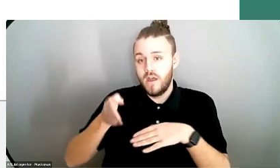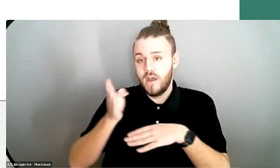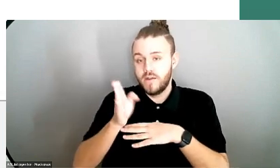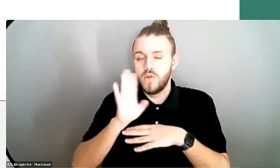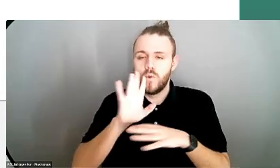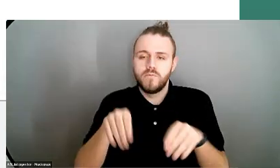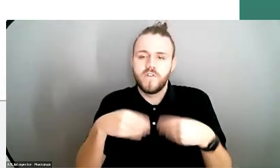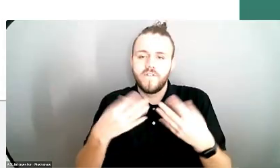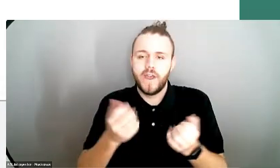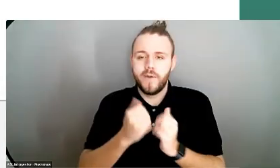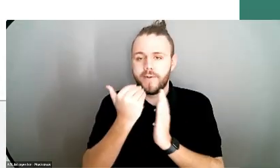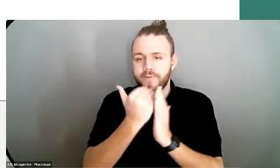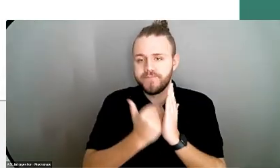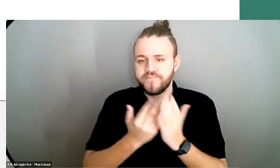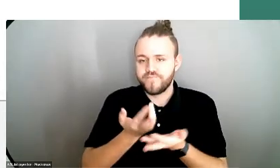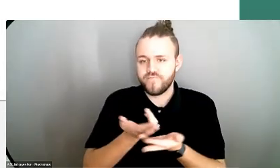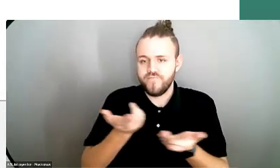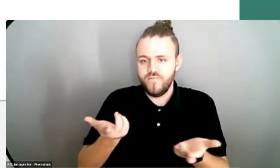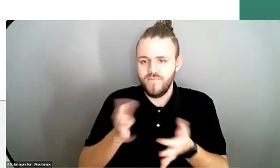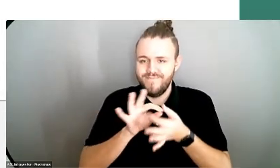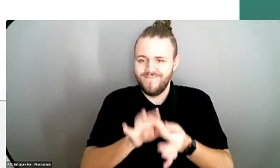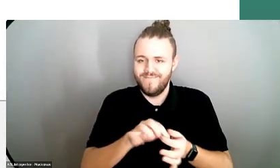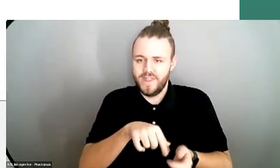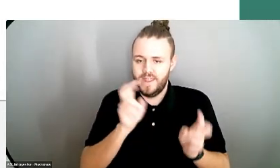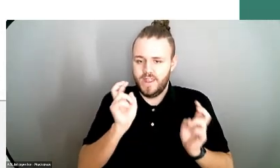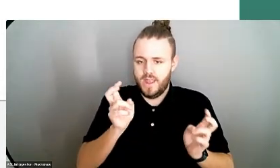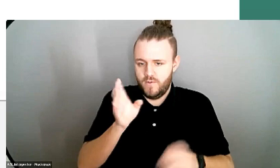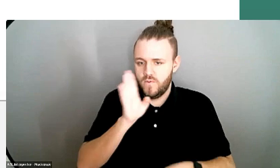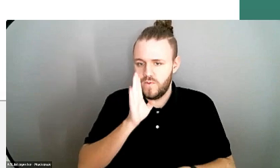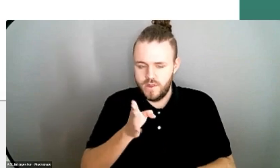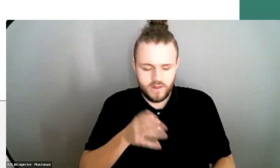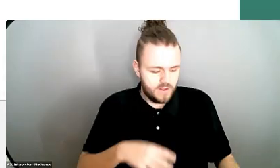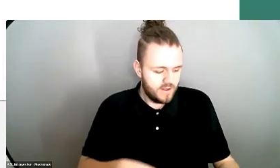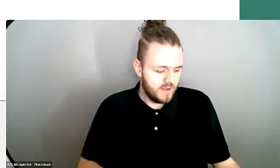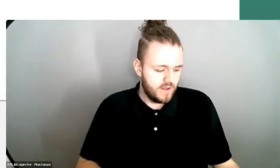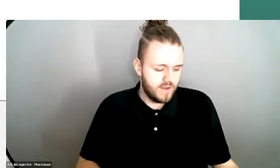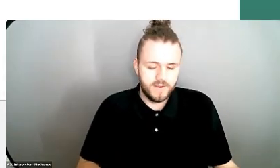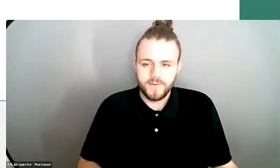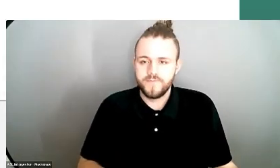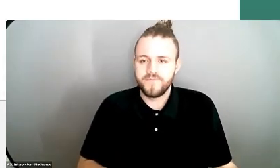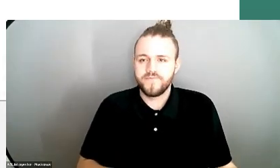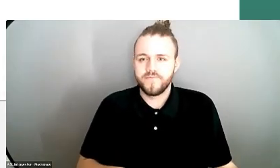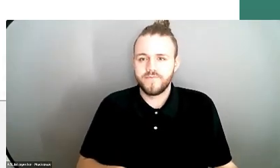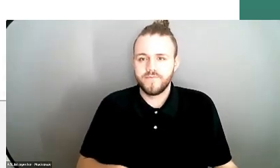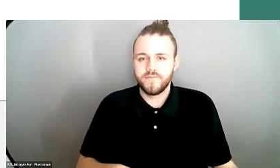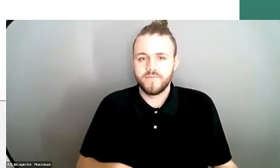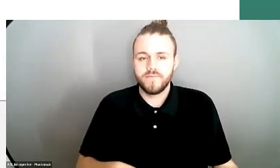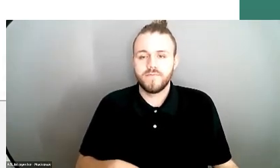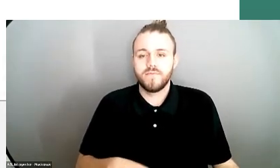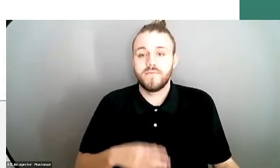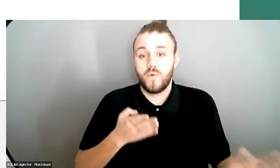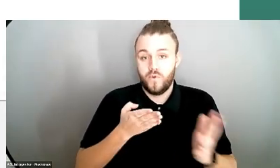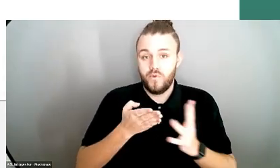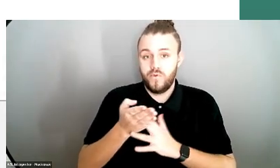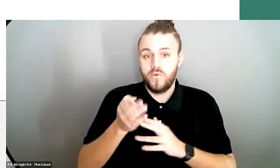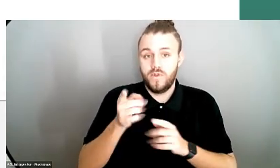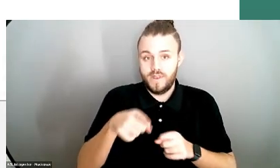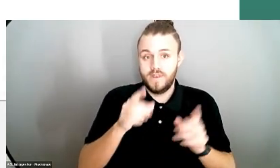with a list of resources on this topic. We additionally throughout the webinar, will provide closed captioning.